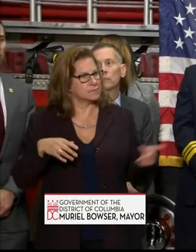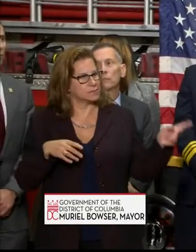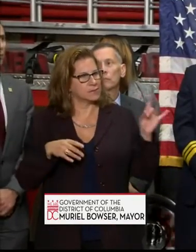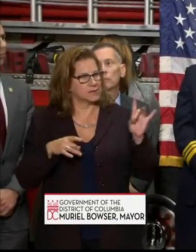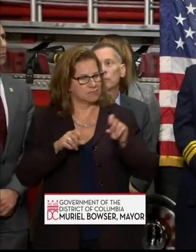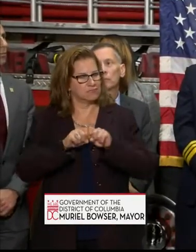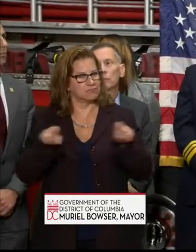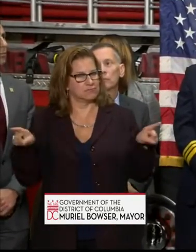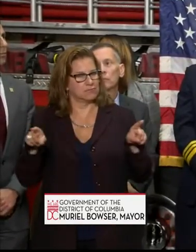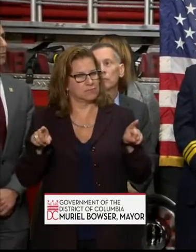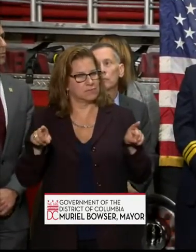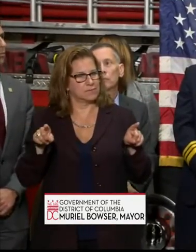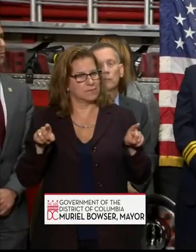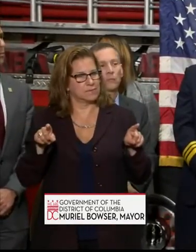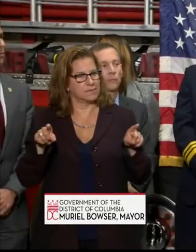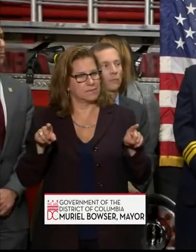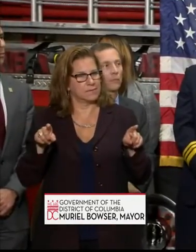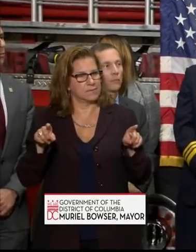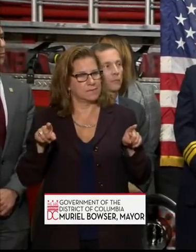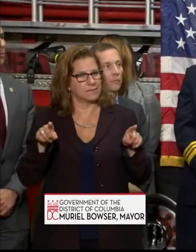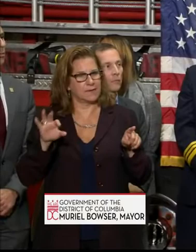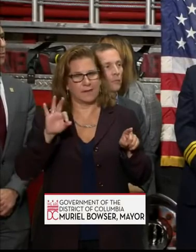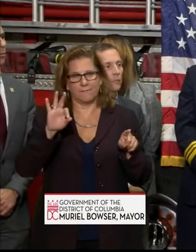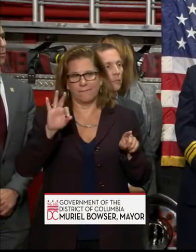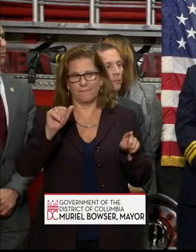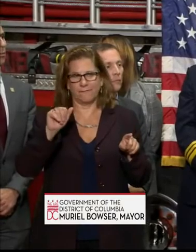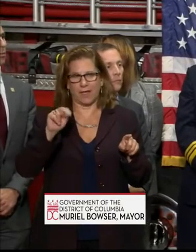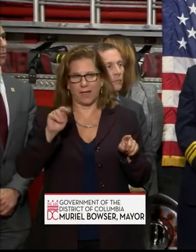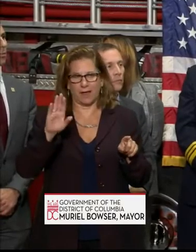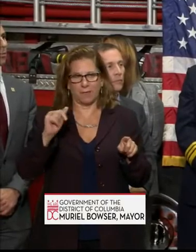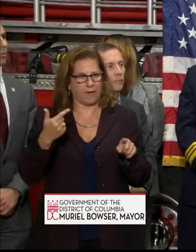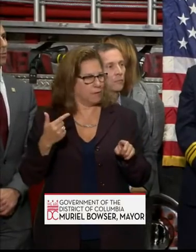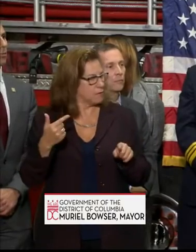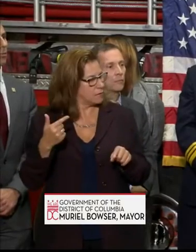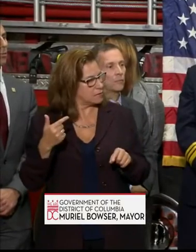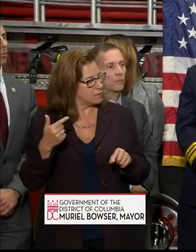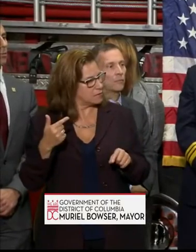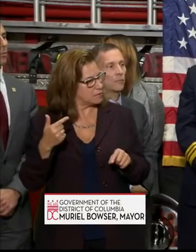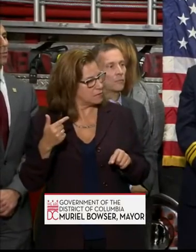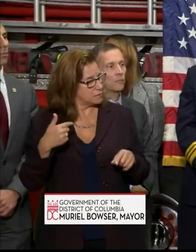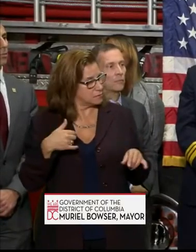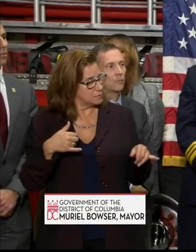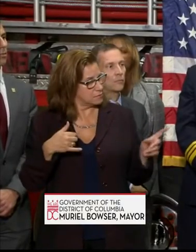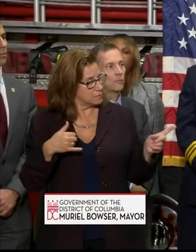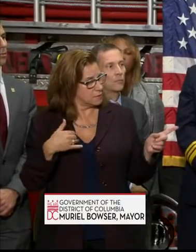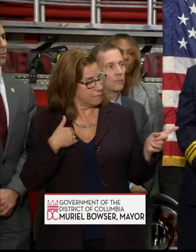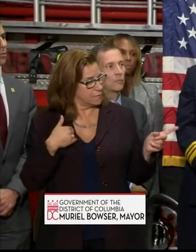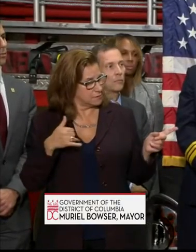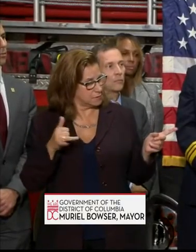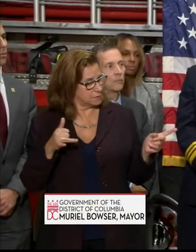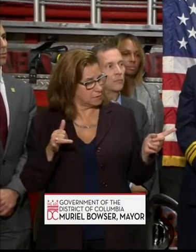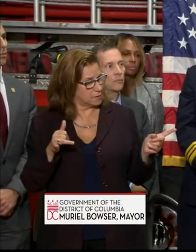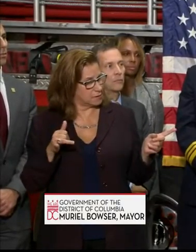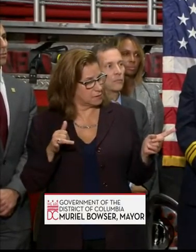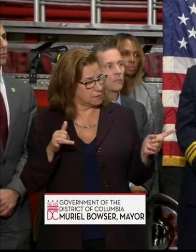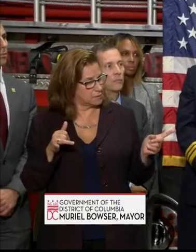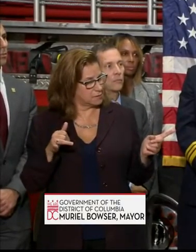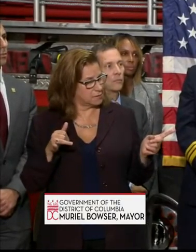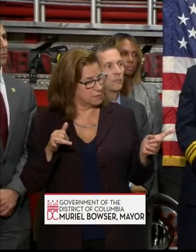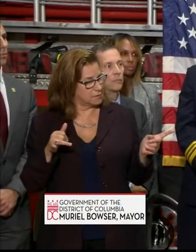WHAT IS THE SITUATION ON THAT? >> MAYOR: WE WILL BE LIKELY